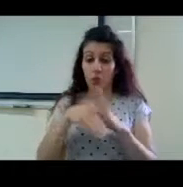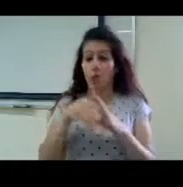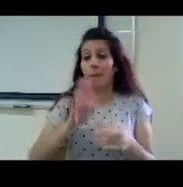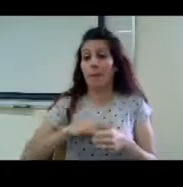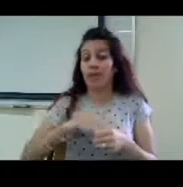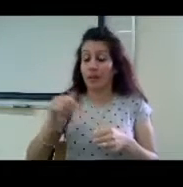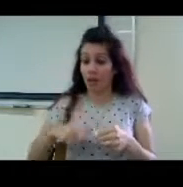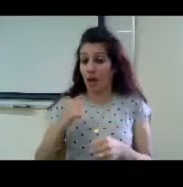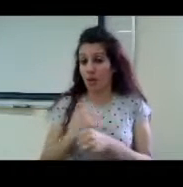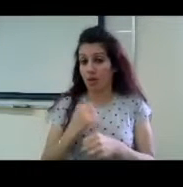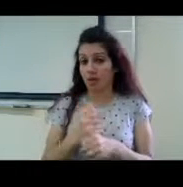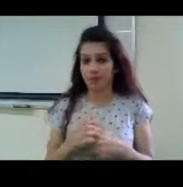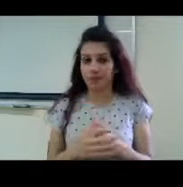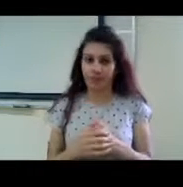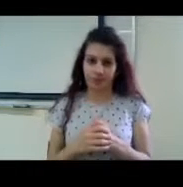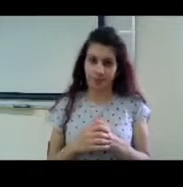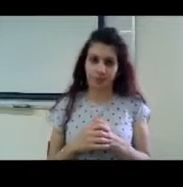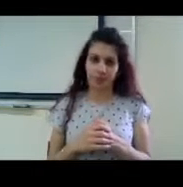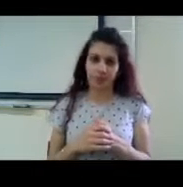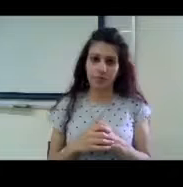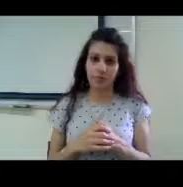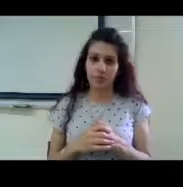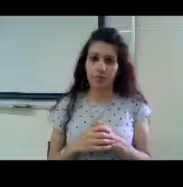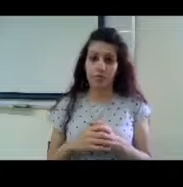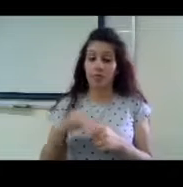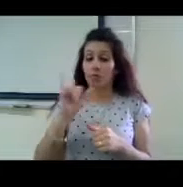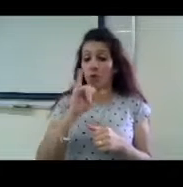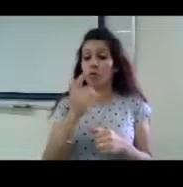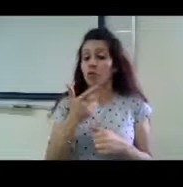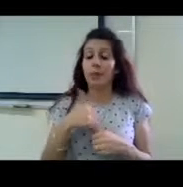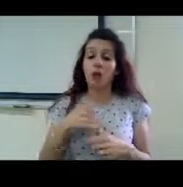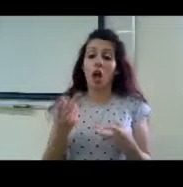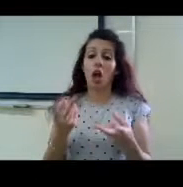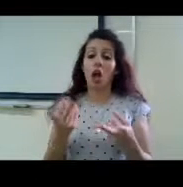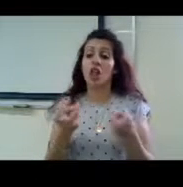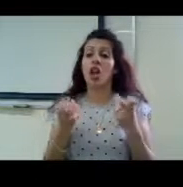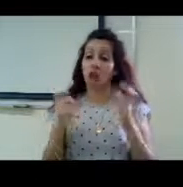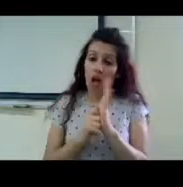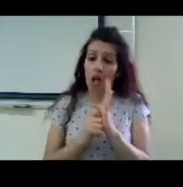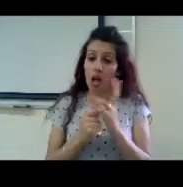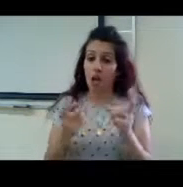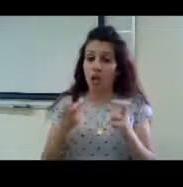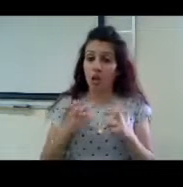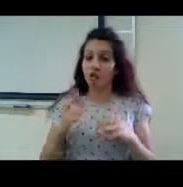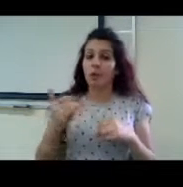where we can share some of the issues that we work on on a daily basis